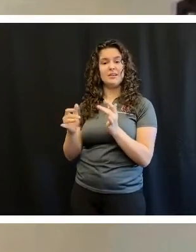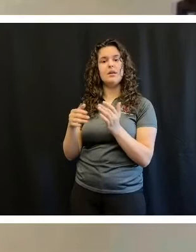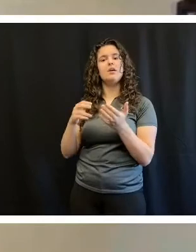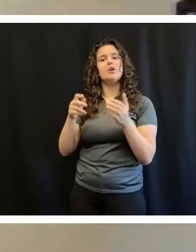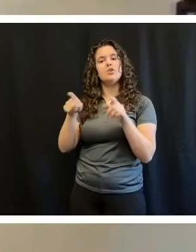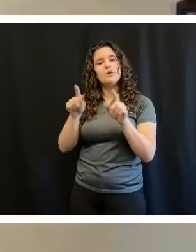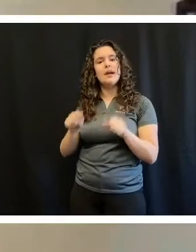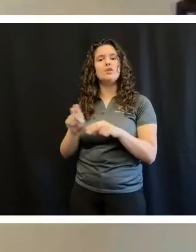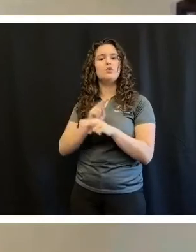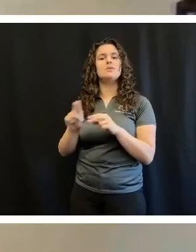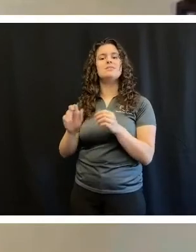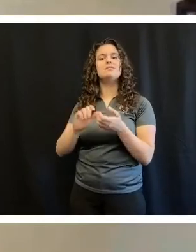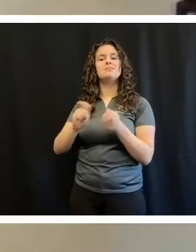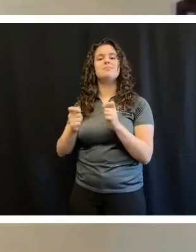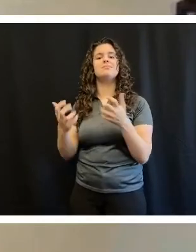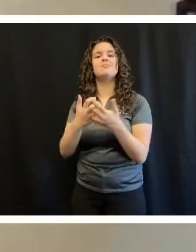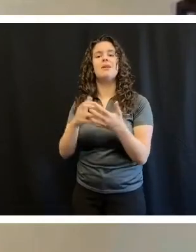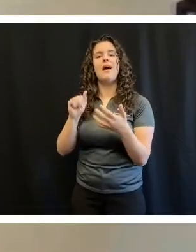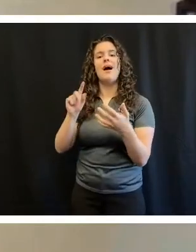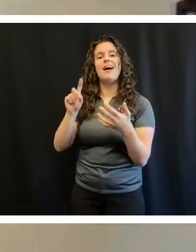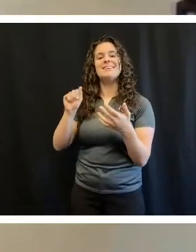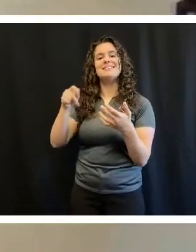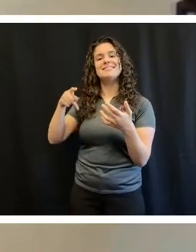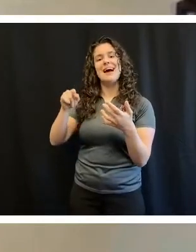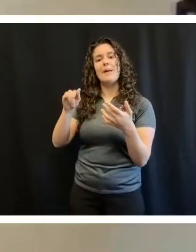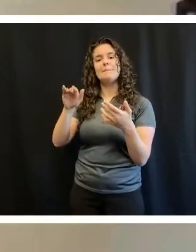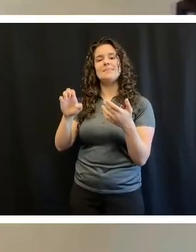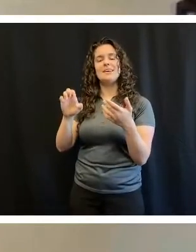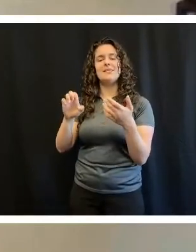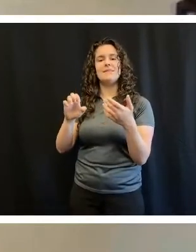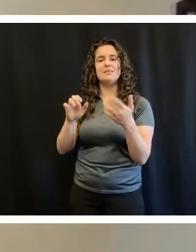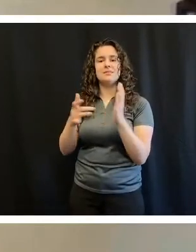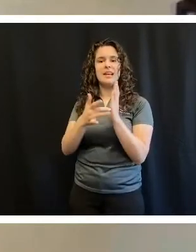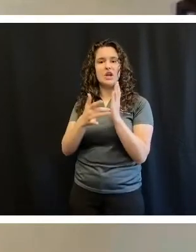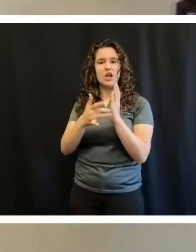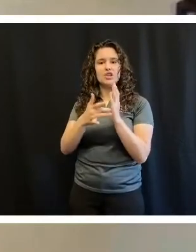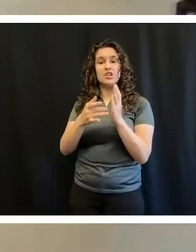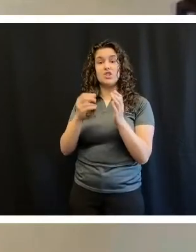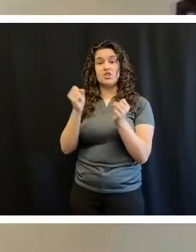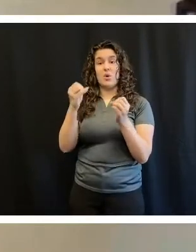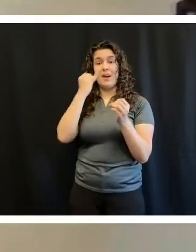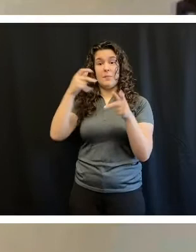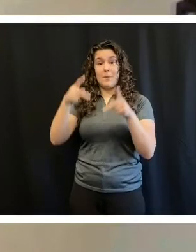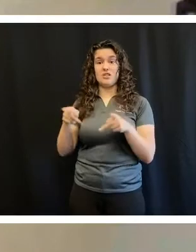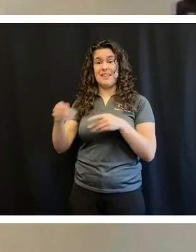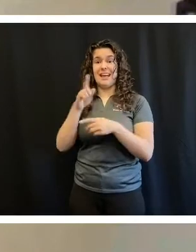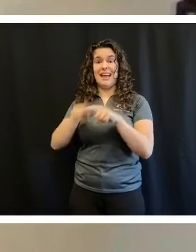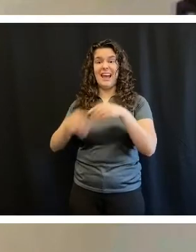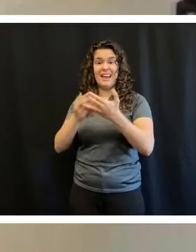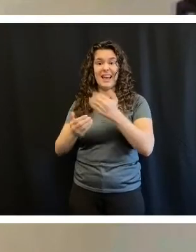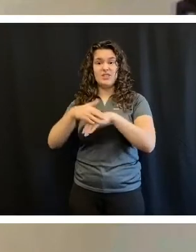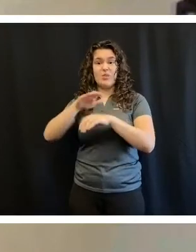so students who might not be able to participate with the physical robot have the ability now to do that using assistive technologies,